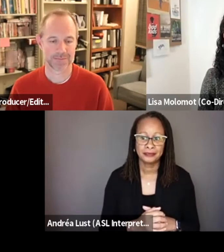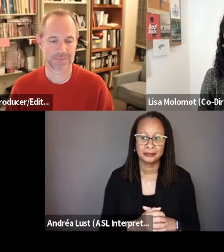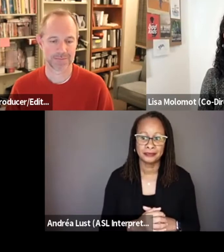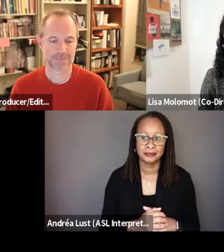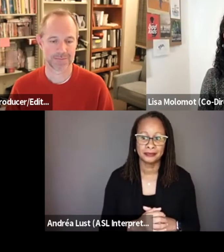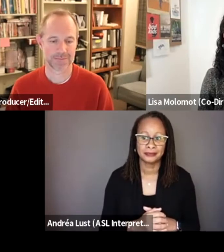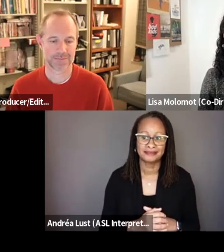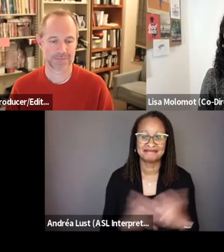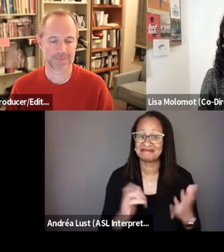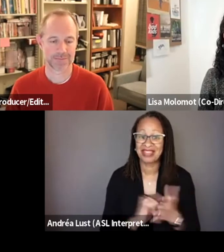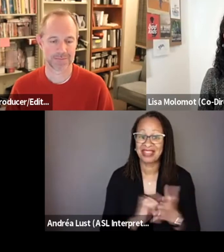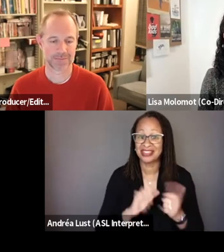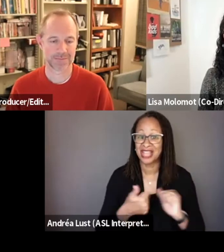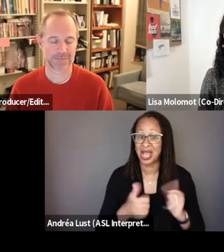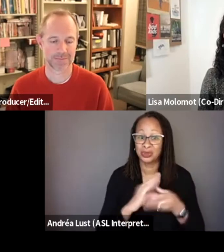that's how his story in from there.